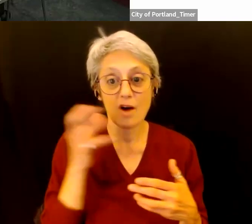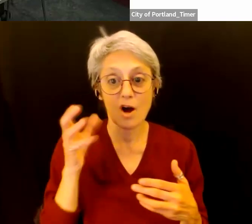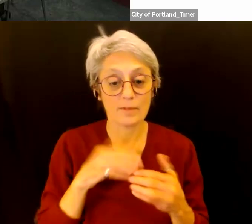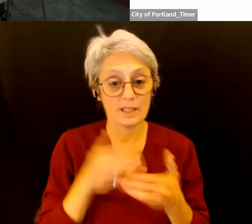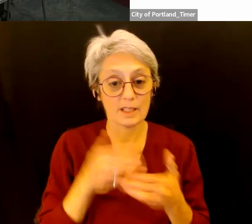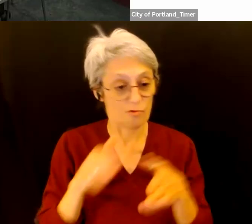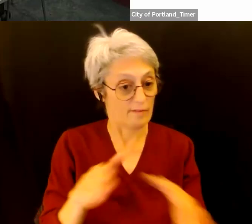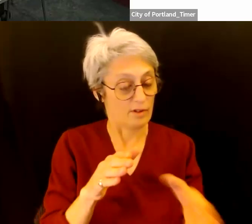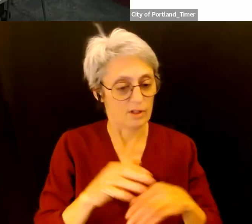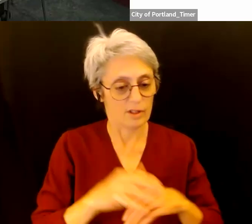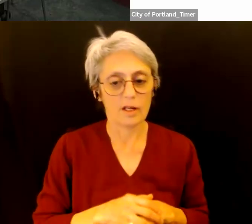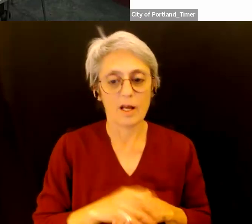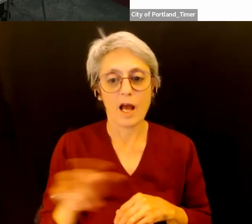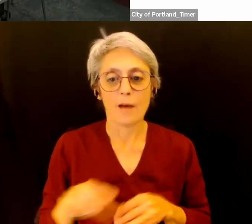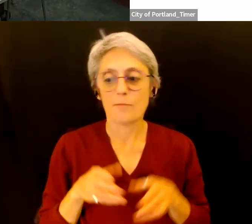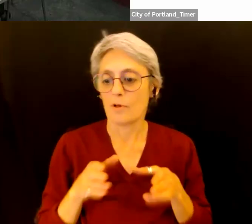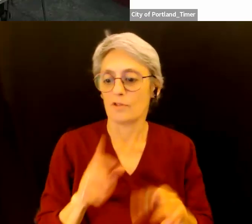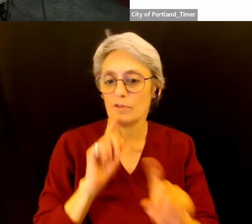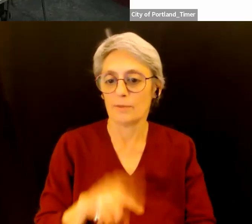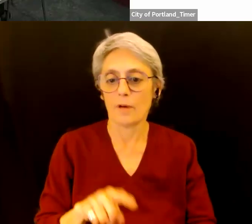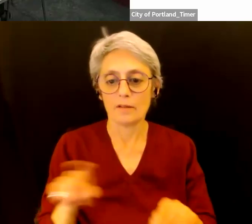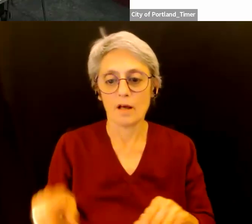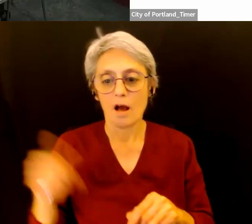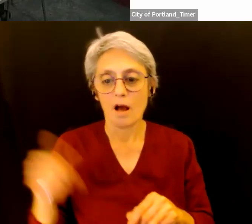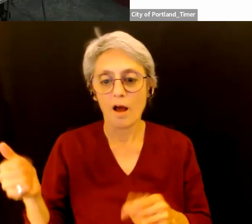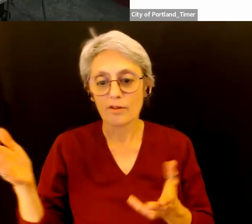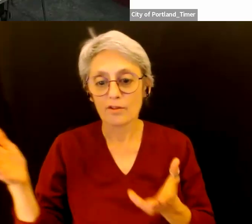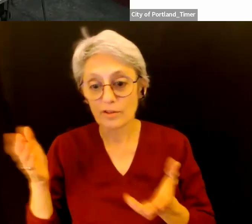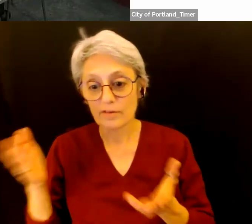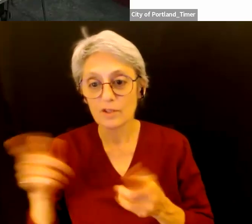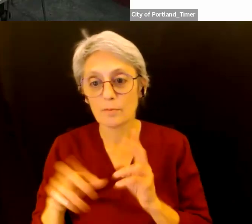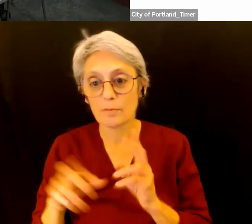And Portland Street Response, other services to people in crisis and housing.